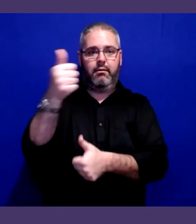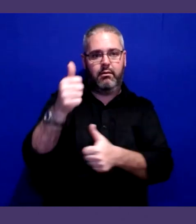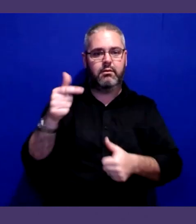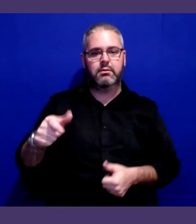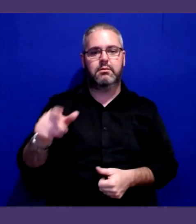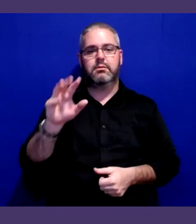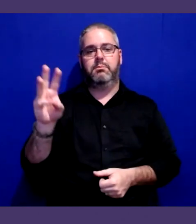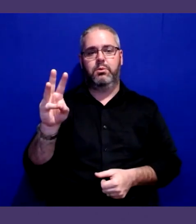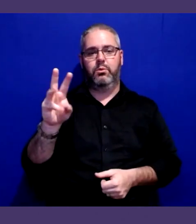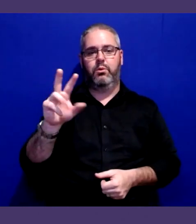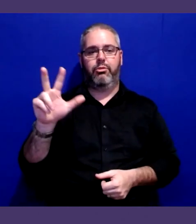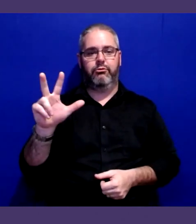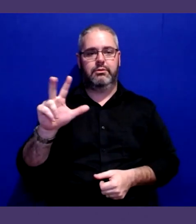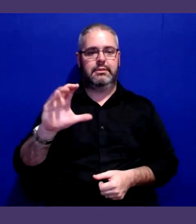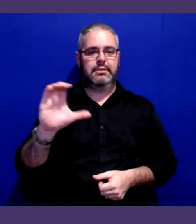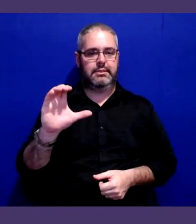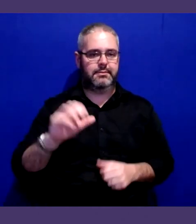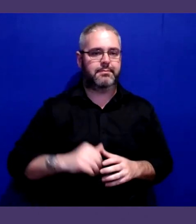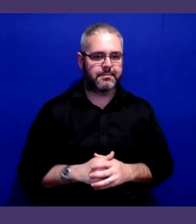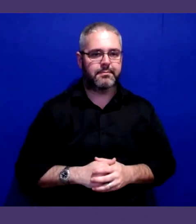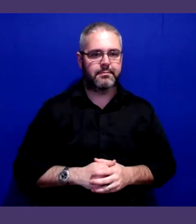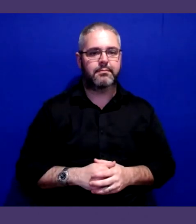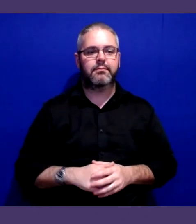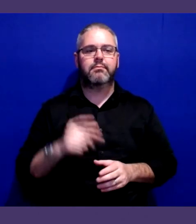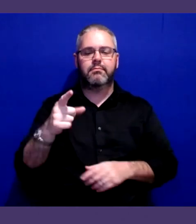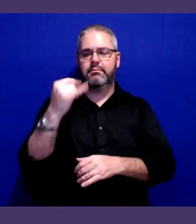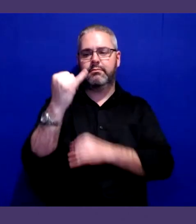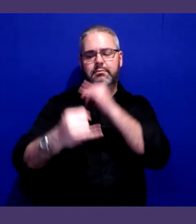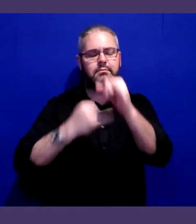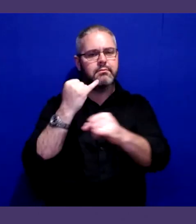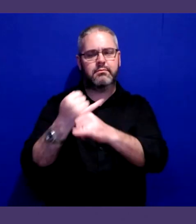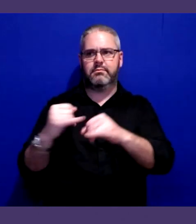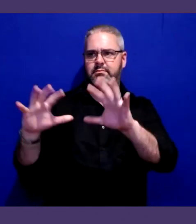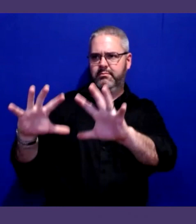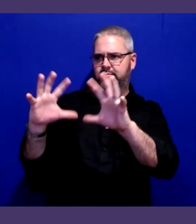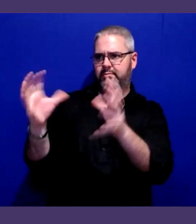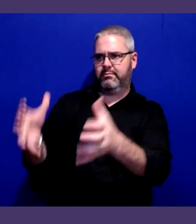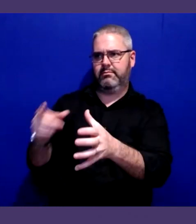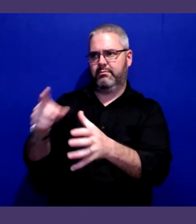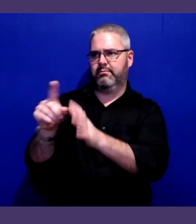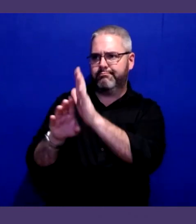W3C is the international organization that develops the standards for the web.